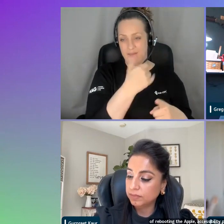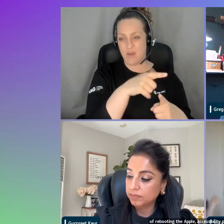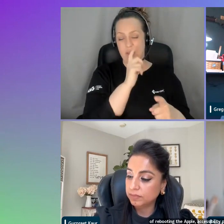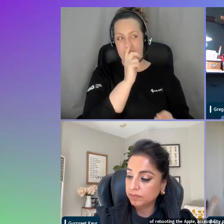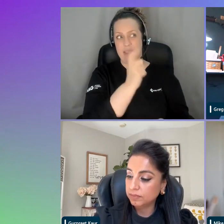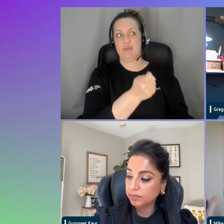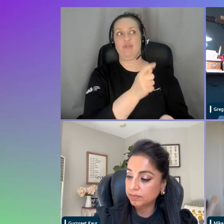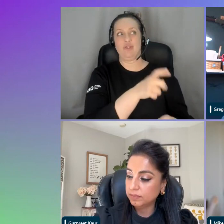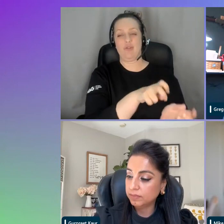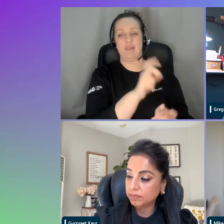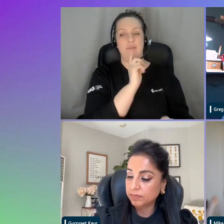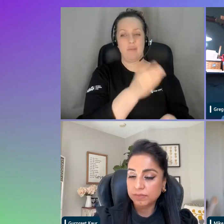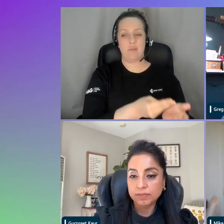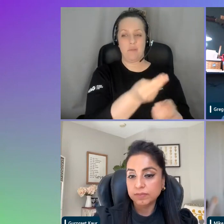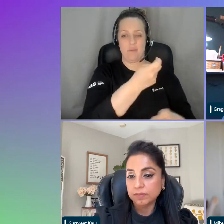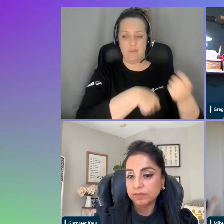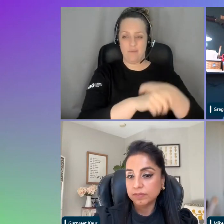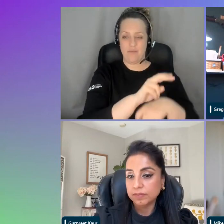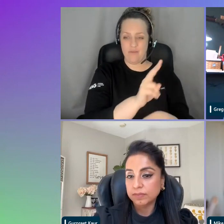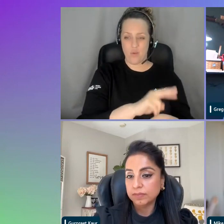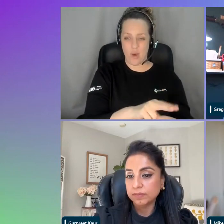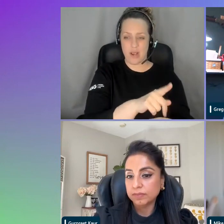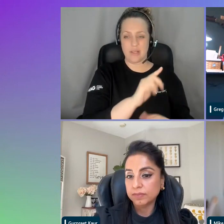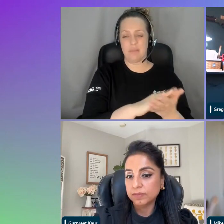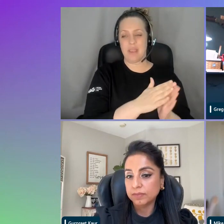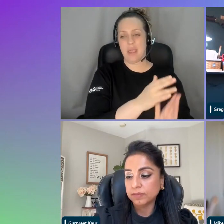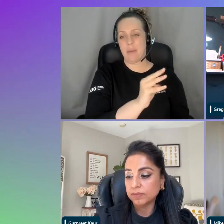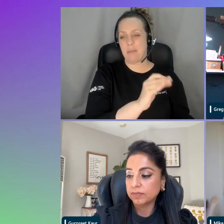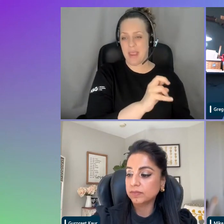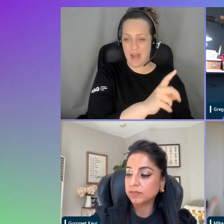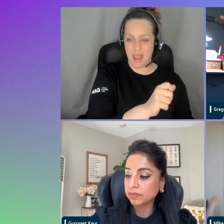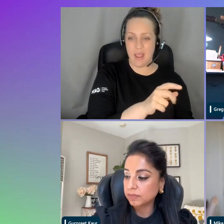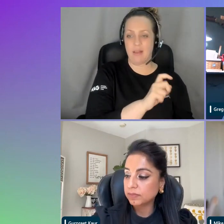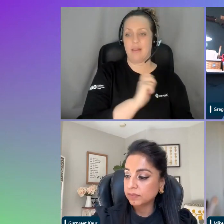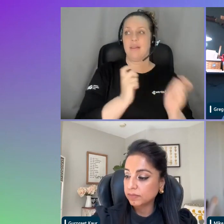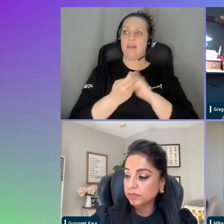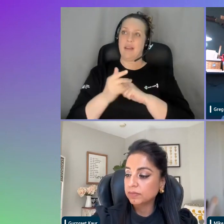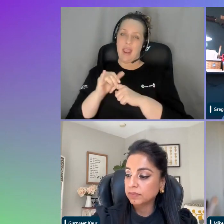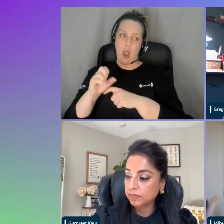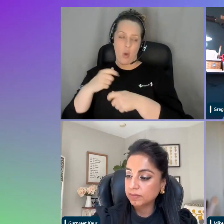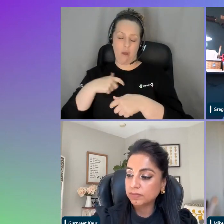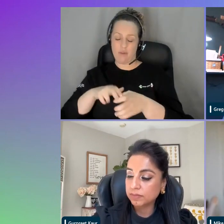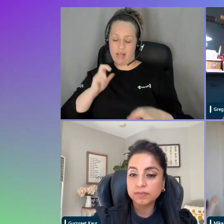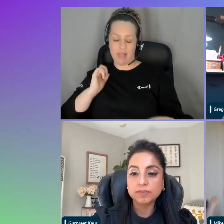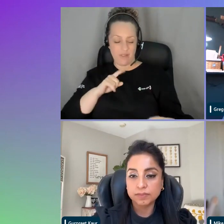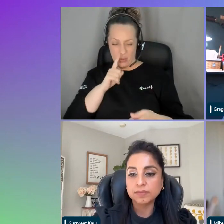because it was bought by Verizon and became Verizon Media, then spun back out to Yahoo after I left. So some interesting